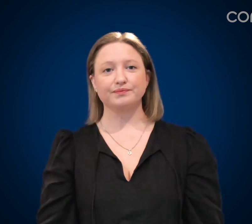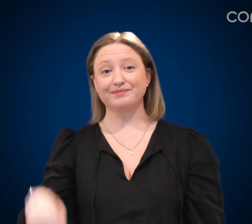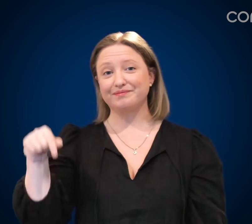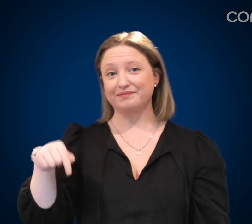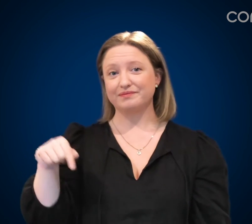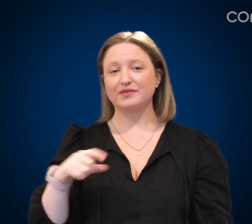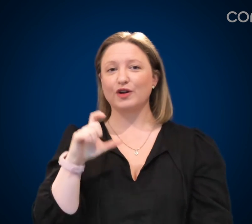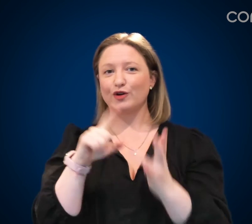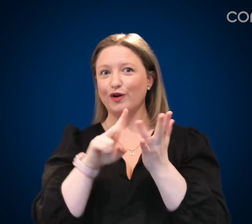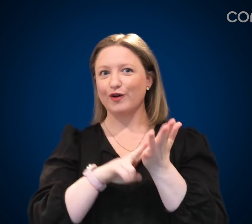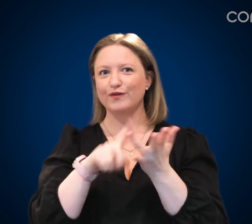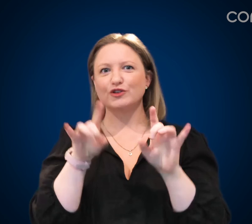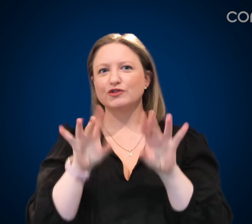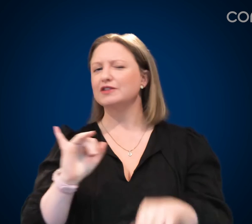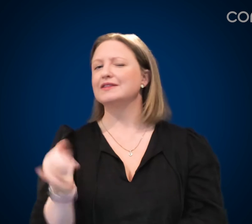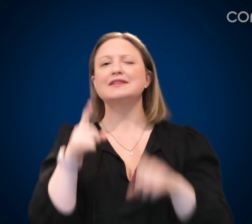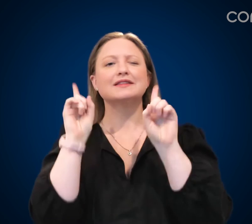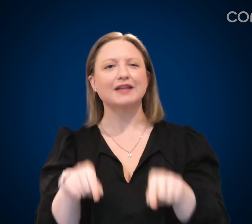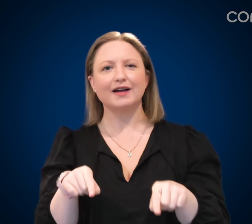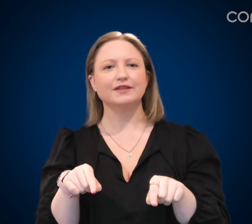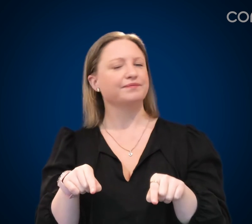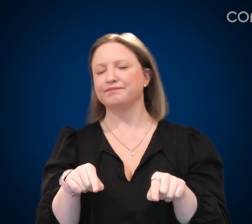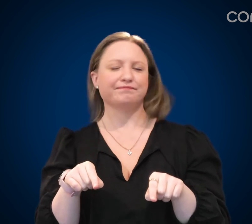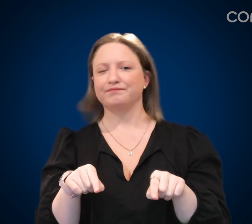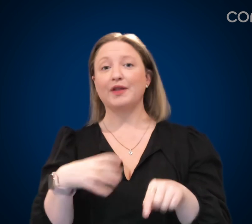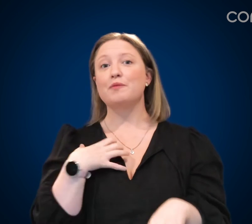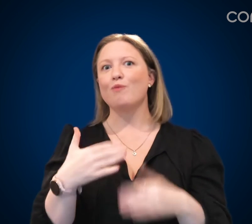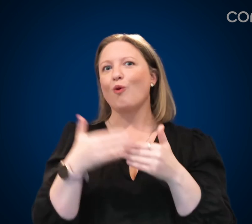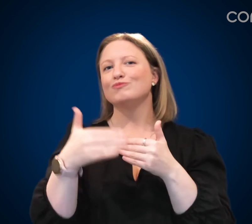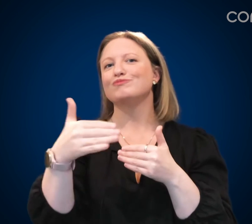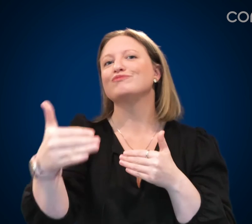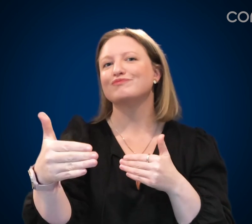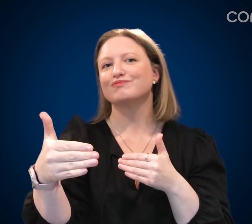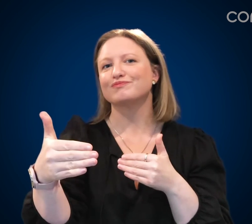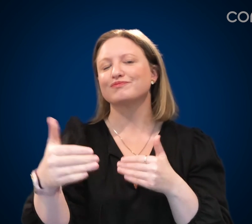Convo Australia is just the start,